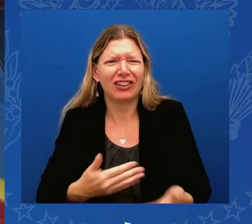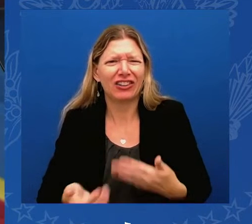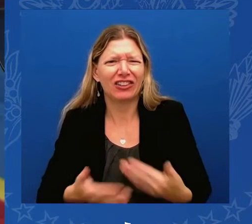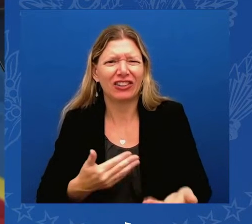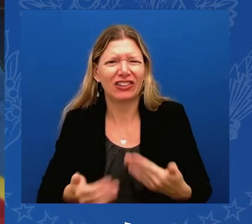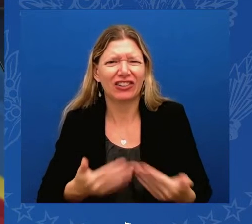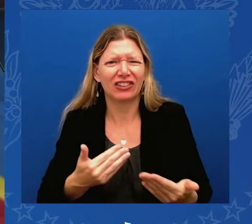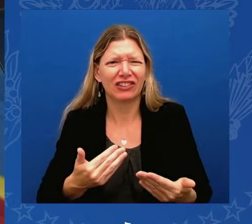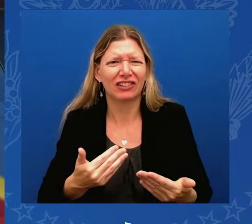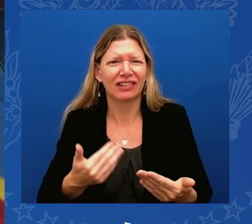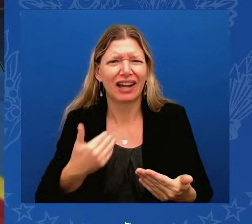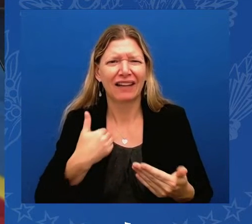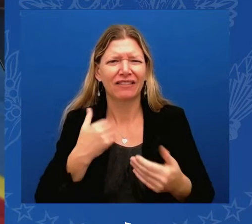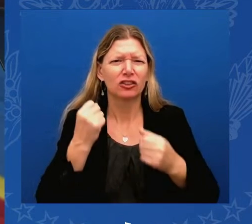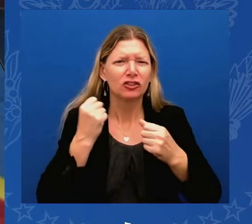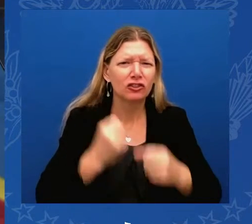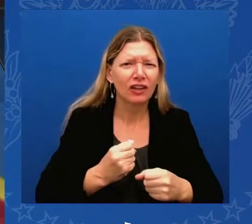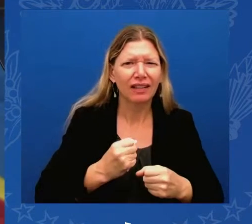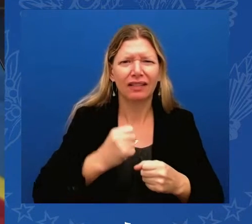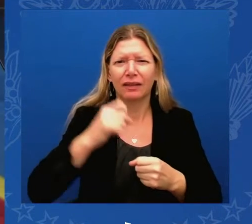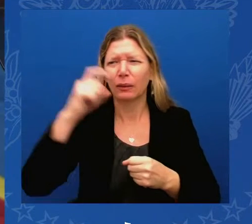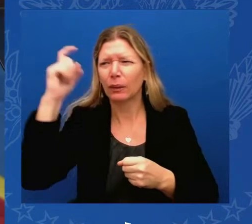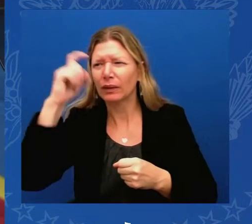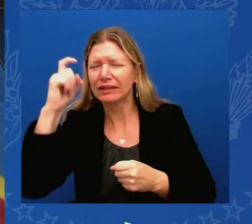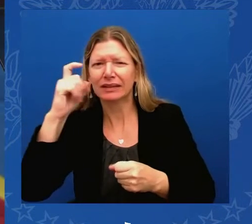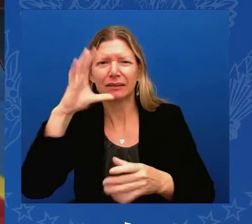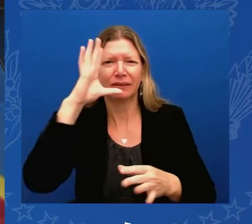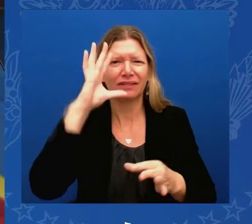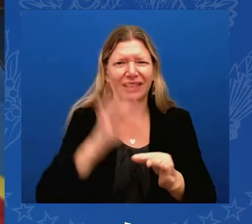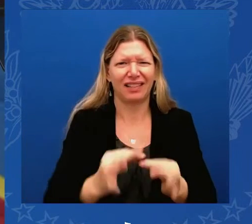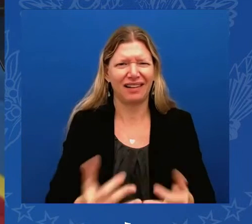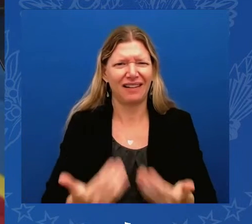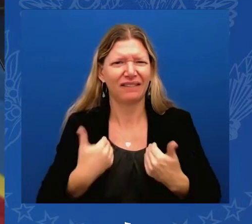is that you still keep the faith so long as you can.